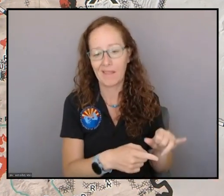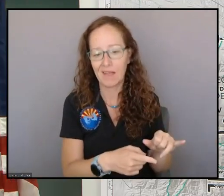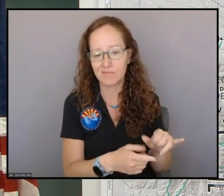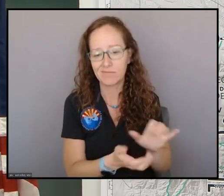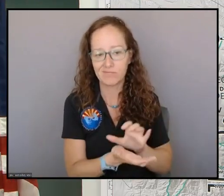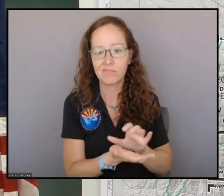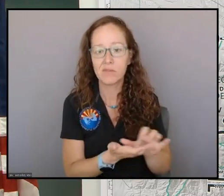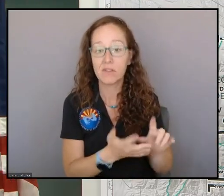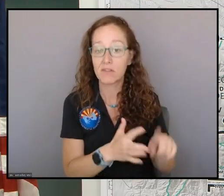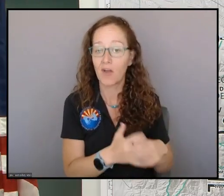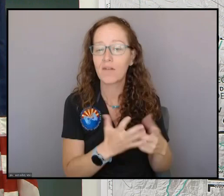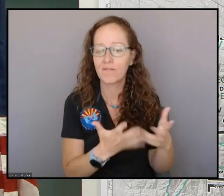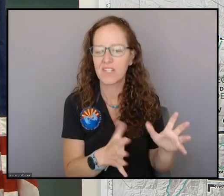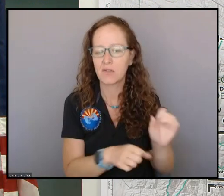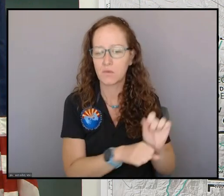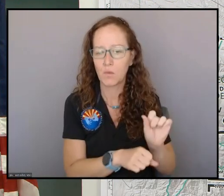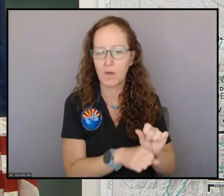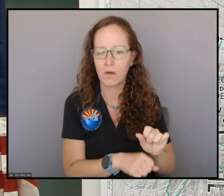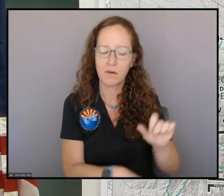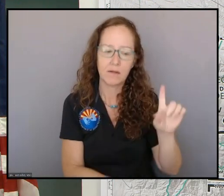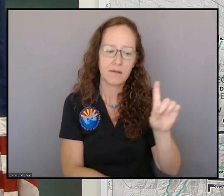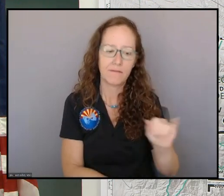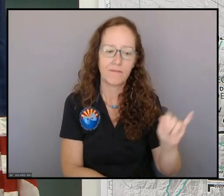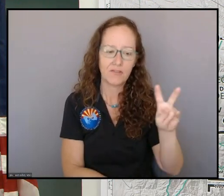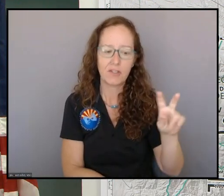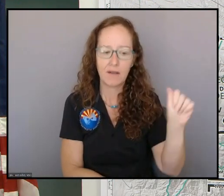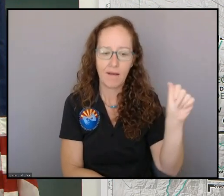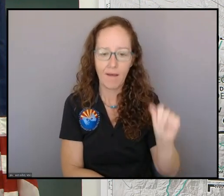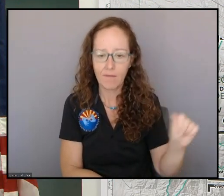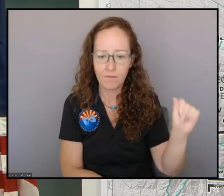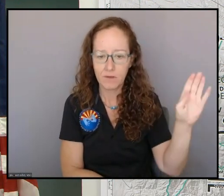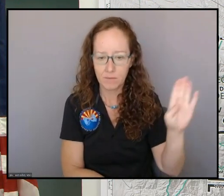Division Alpha Bravo area. It's called a repair group and those